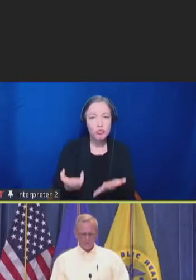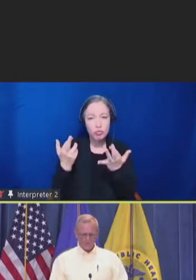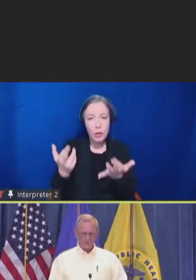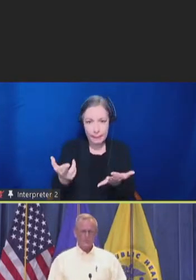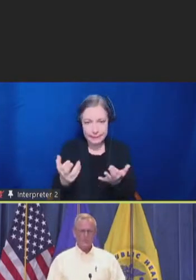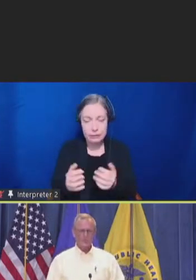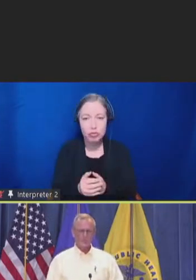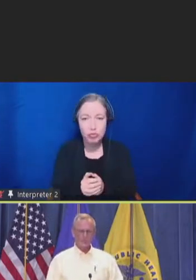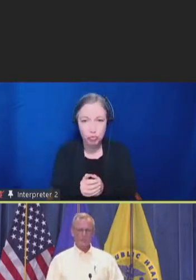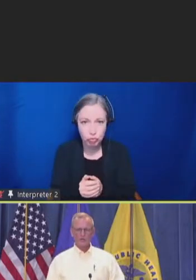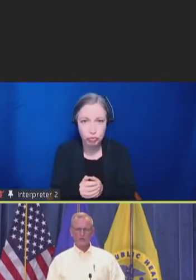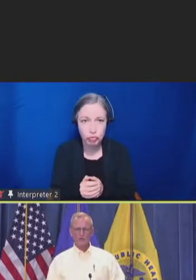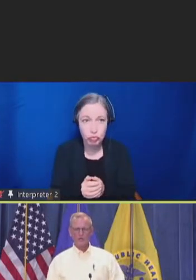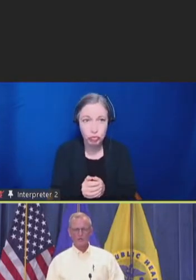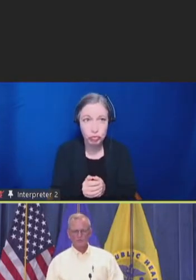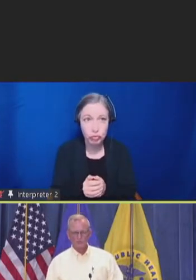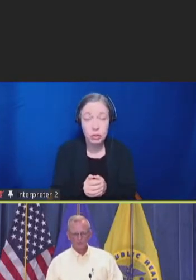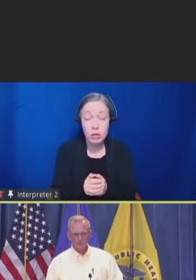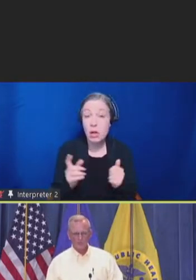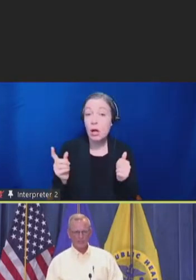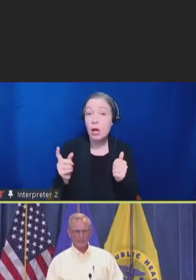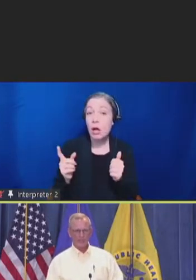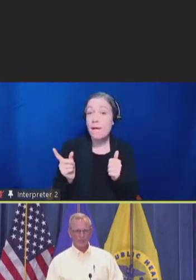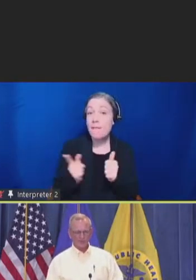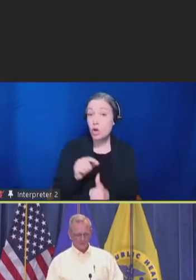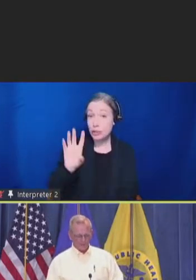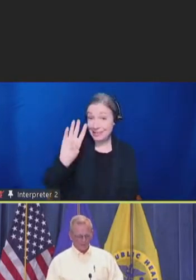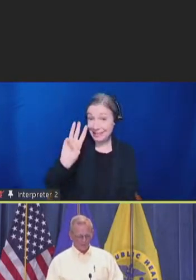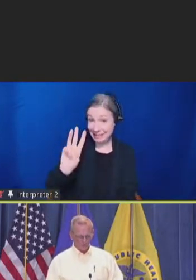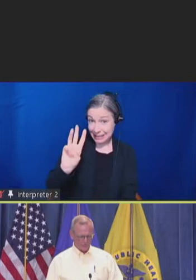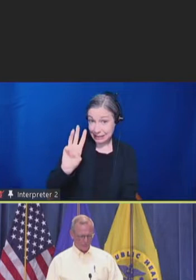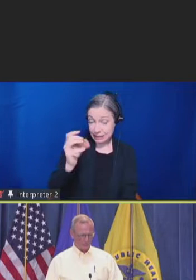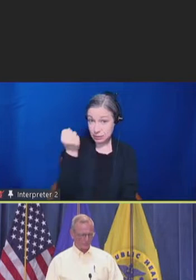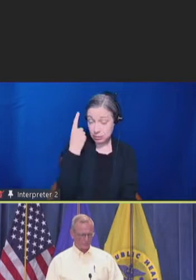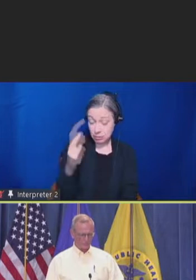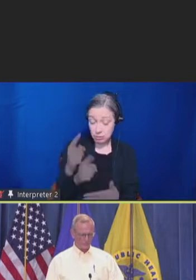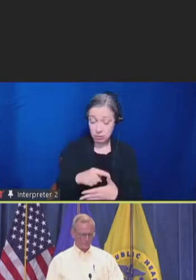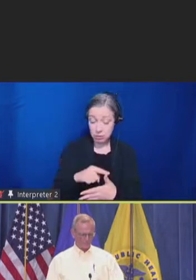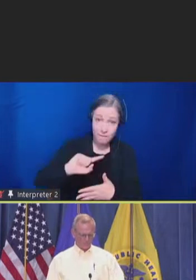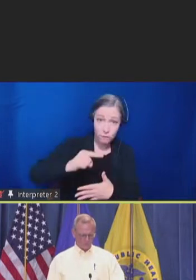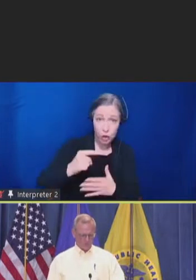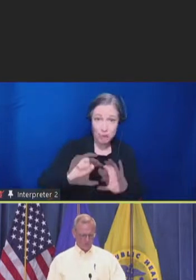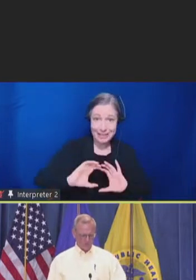The first six recommendations are in the category of infrastructure.